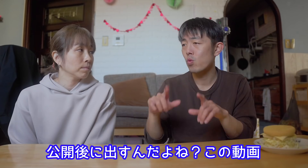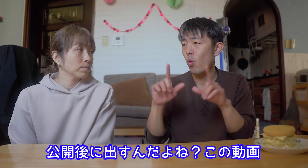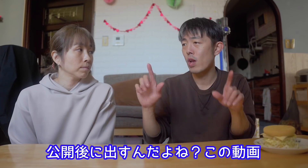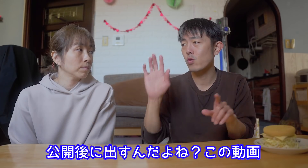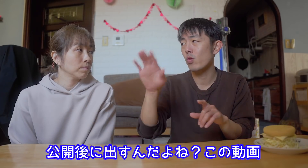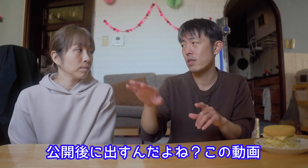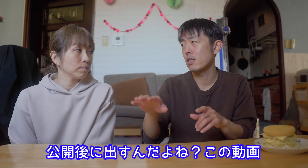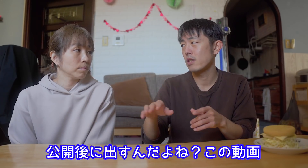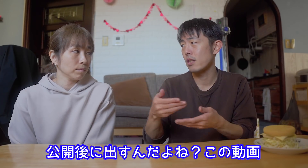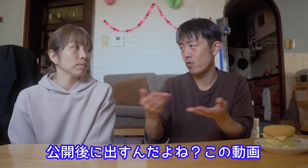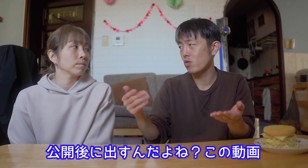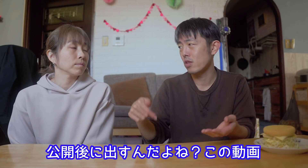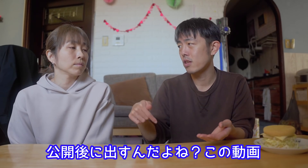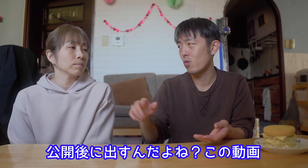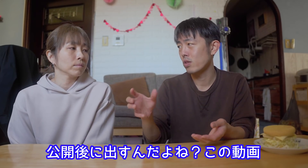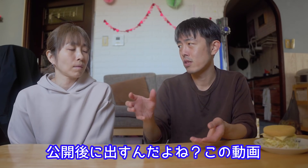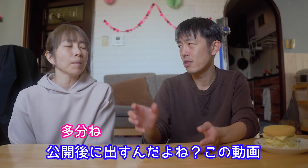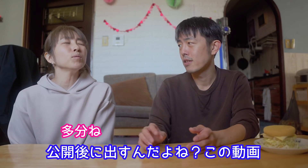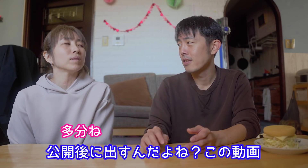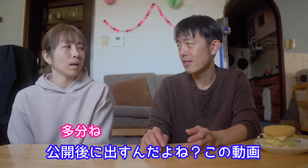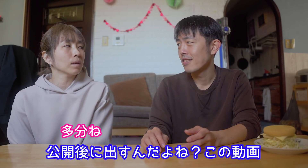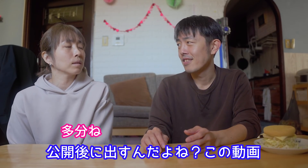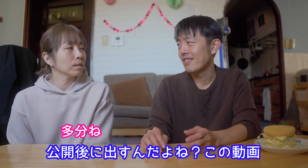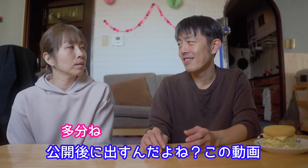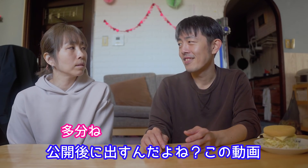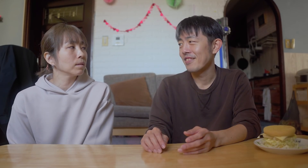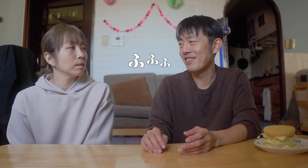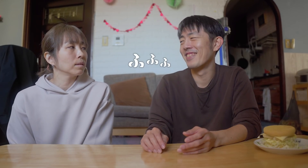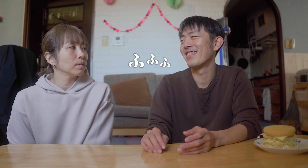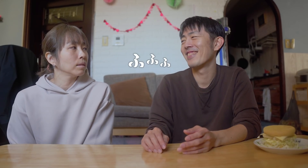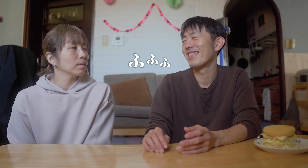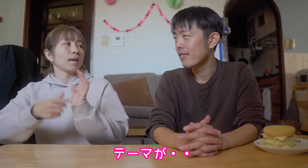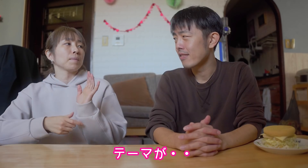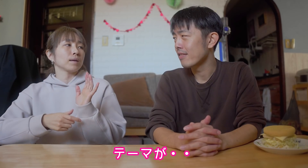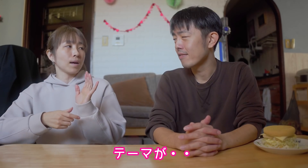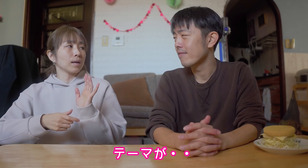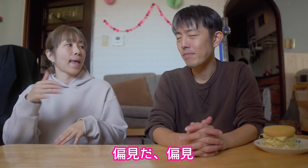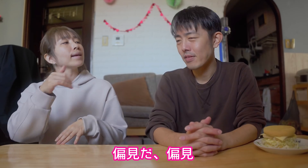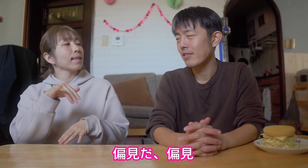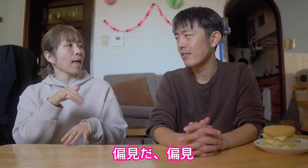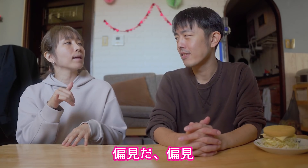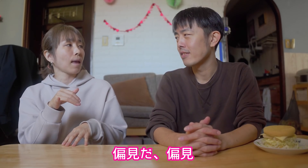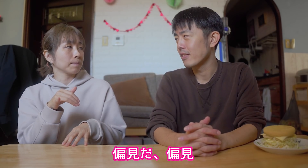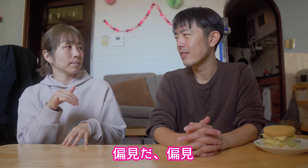(Dad)You're going to put it out after it's released, right? This video. (Mom)Maybe. (Mom)The theme is prejudice. (Dad)Prejudice